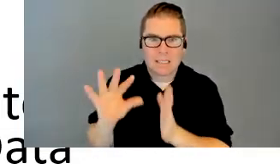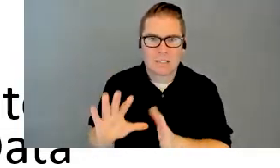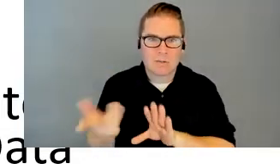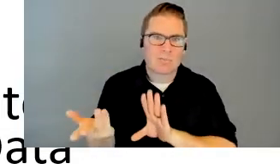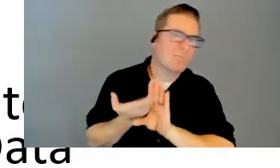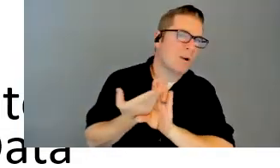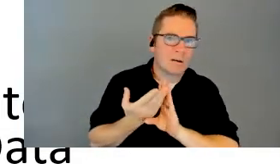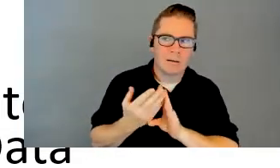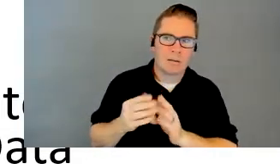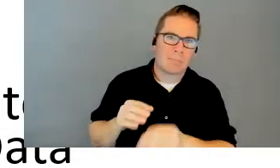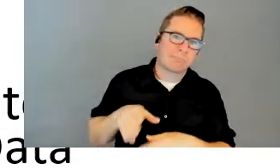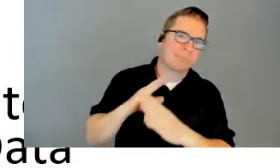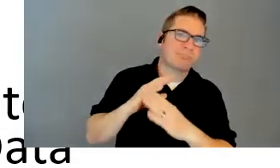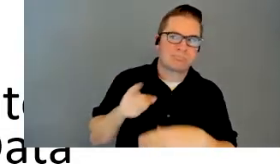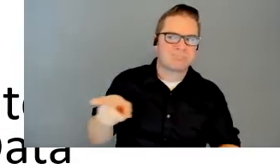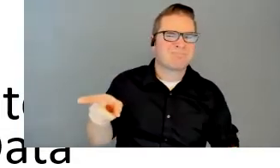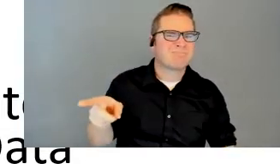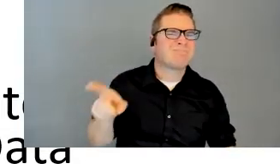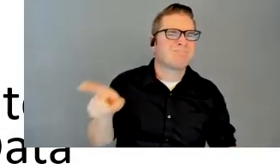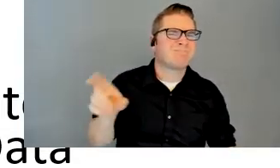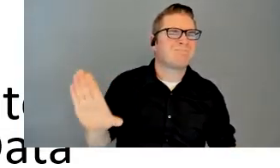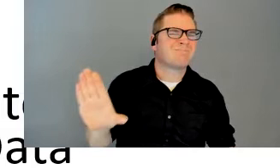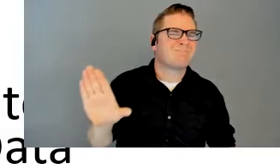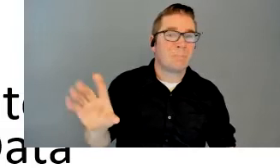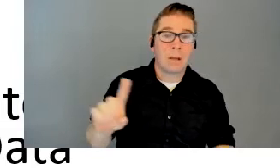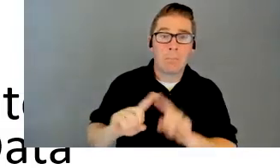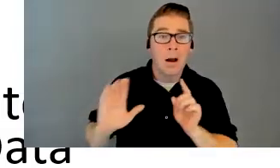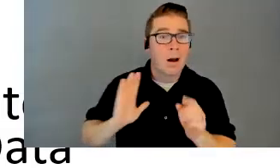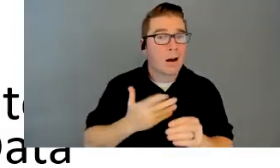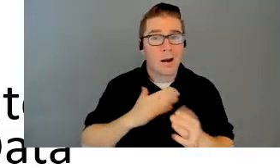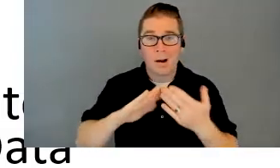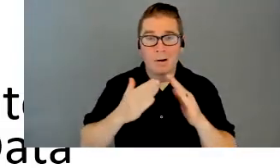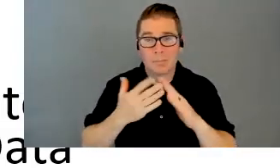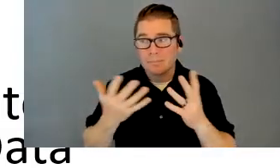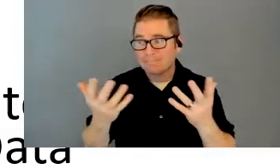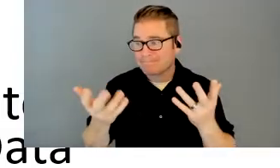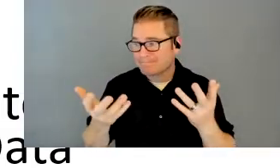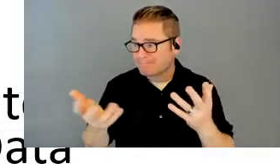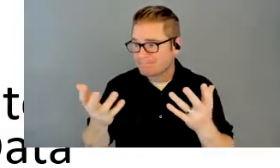But it is it is important to our community that our all of our students are successful.